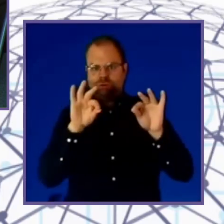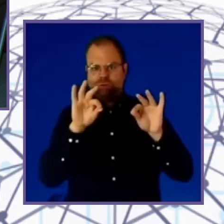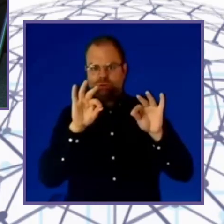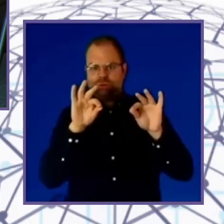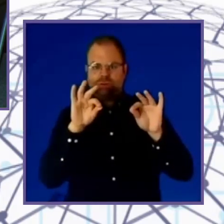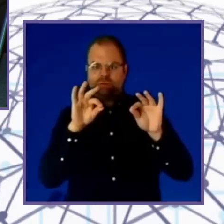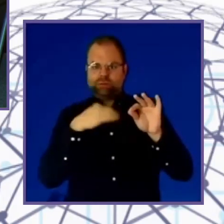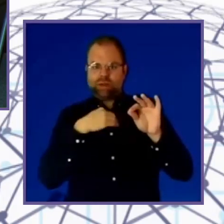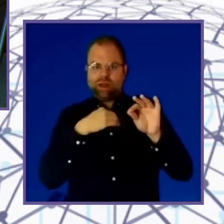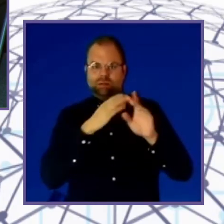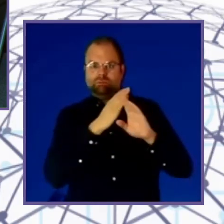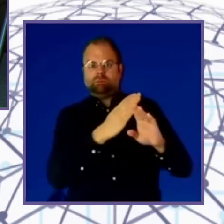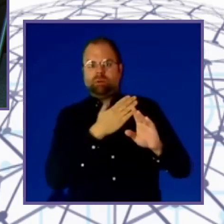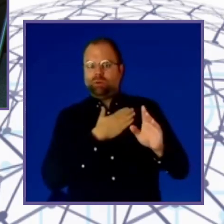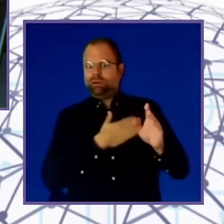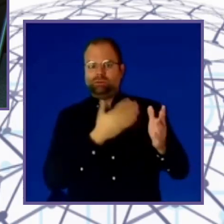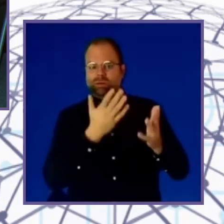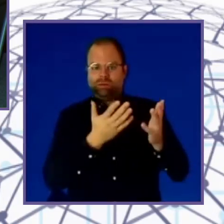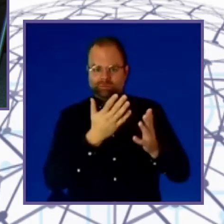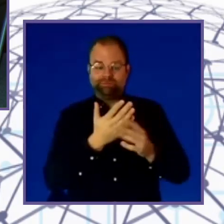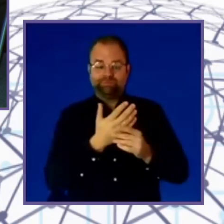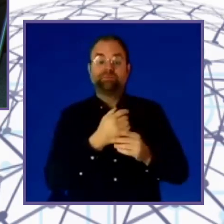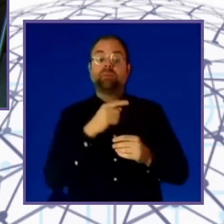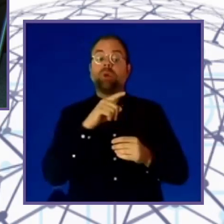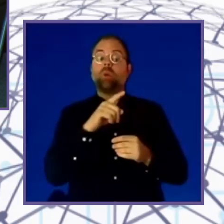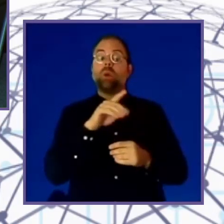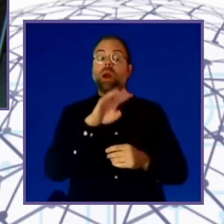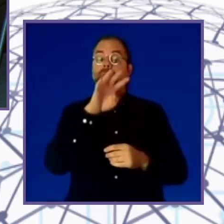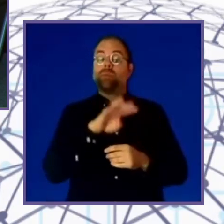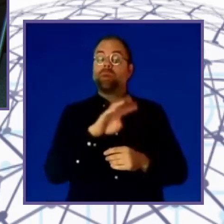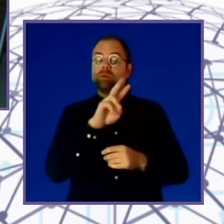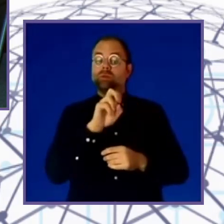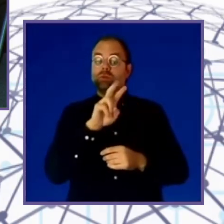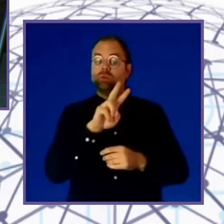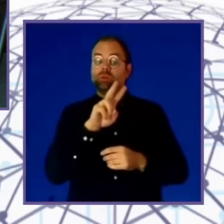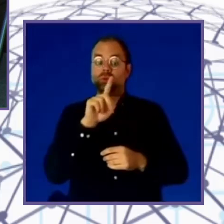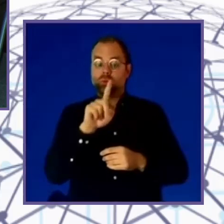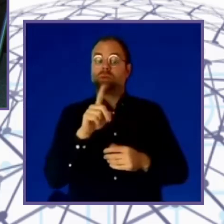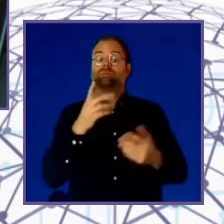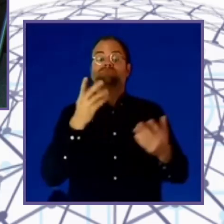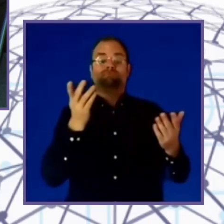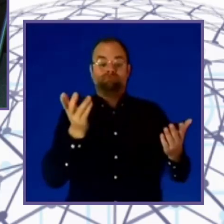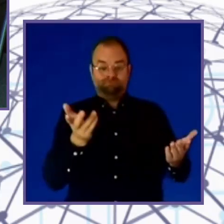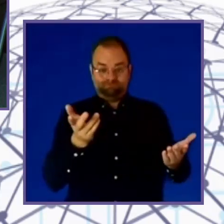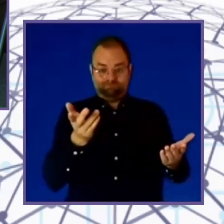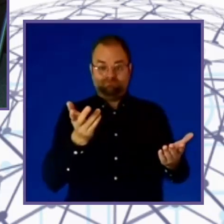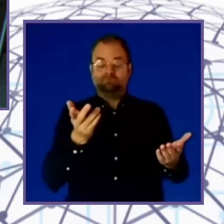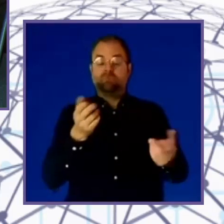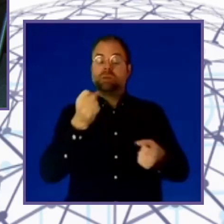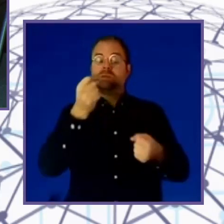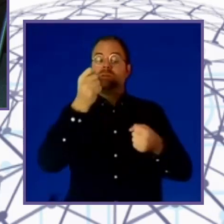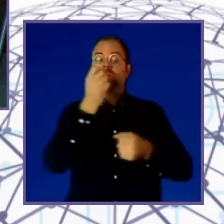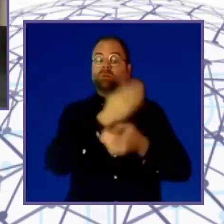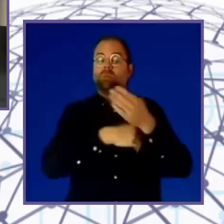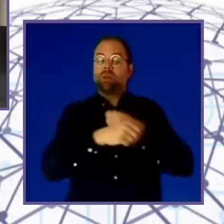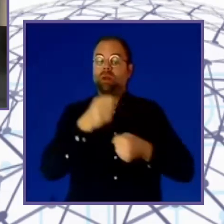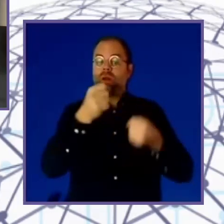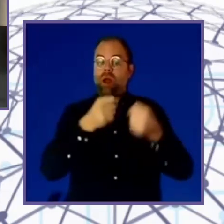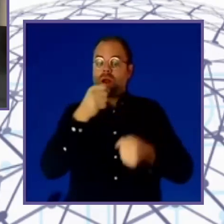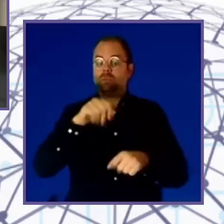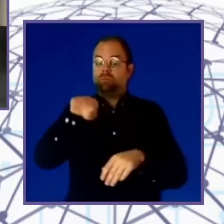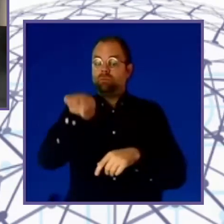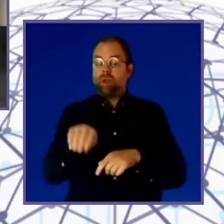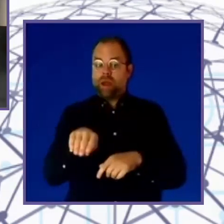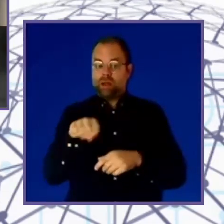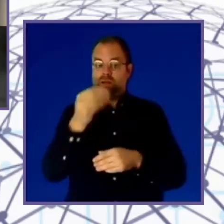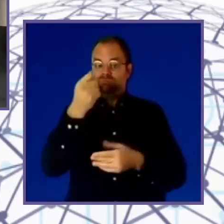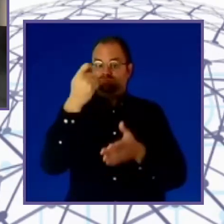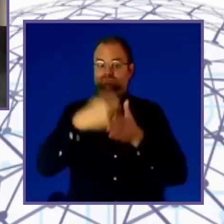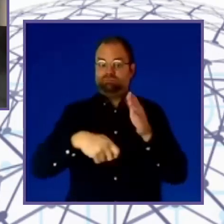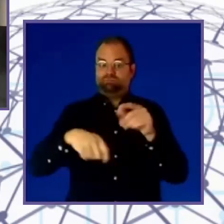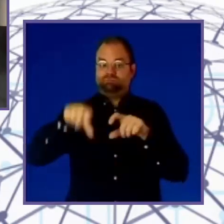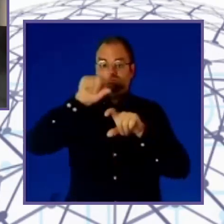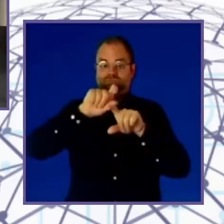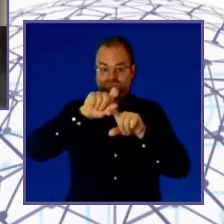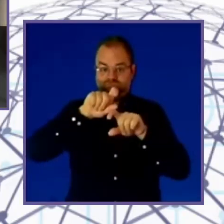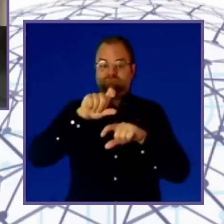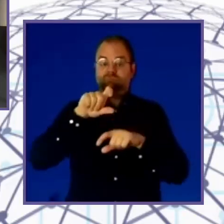people to access critical health care. During the COVID 19 pandemic. We got the UK government